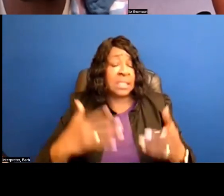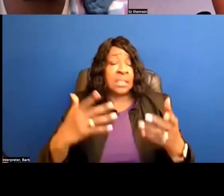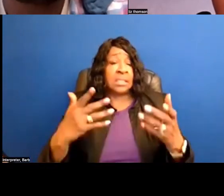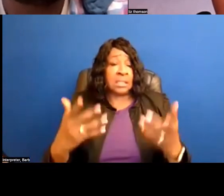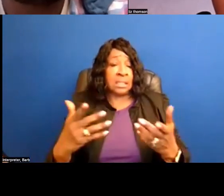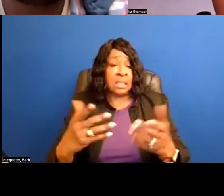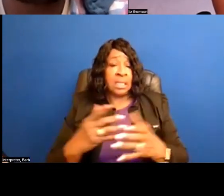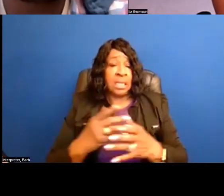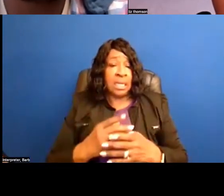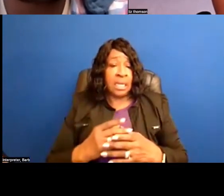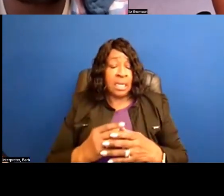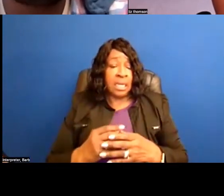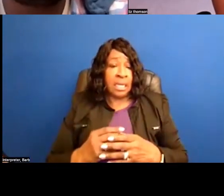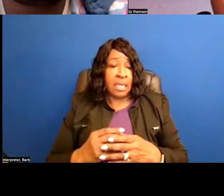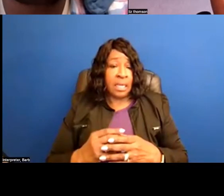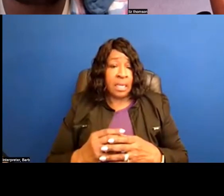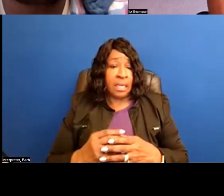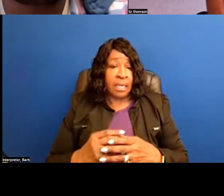and bodies in "atypical spaces."